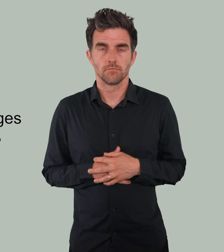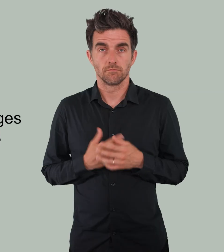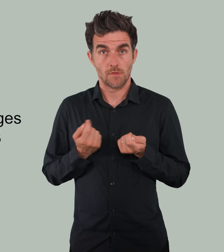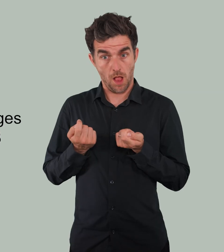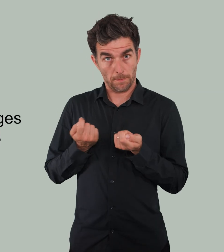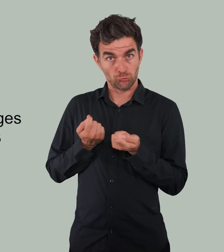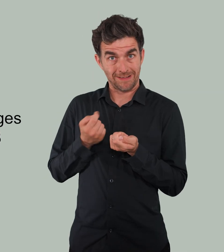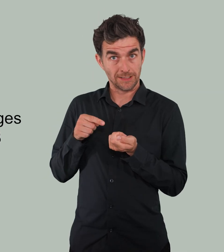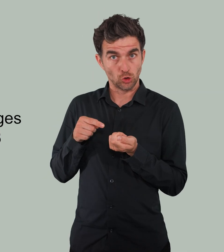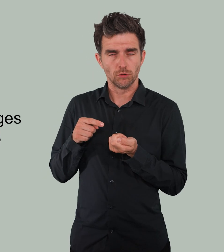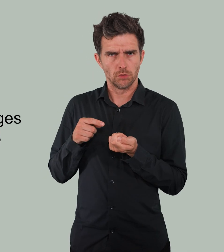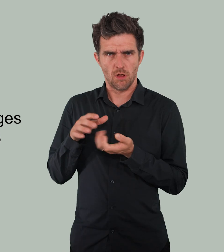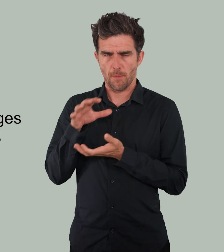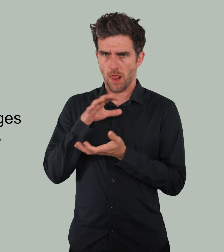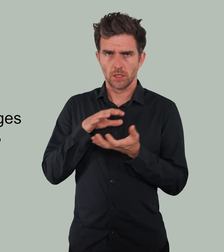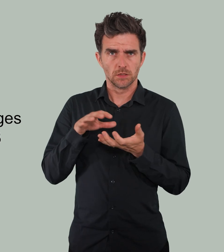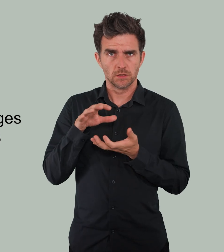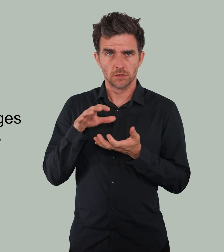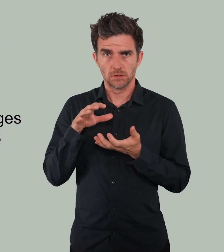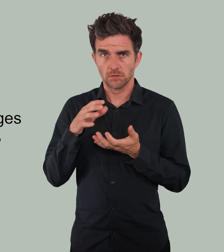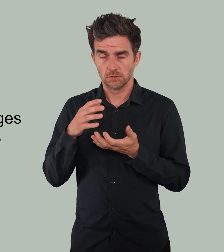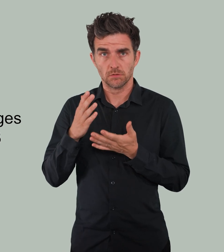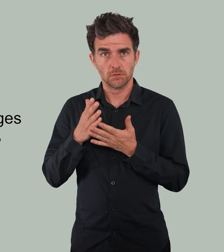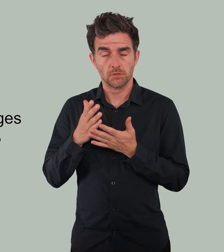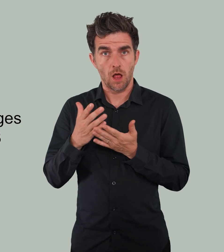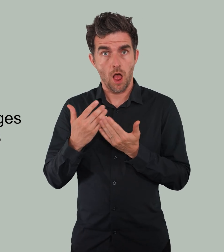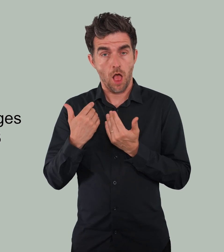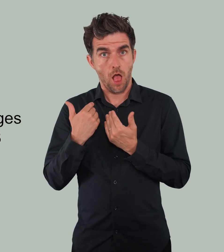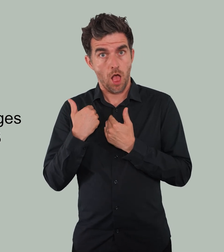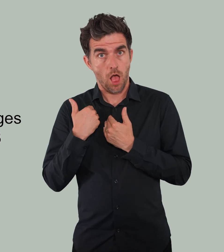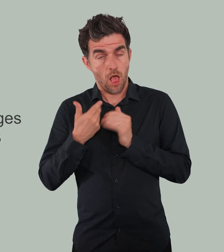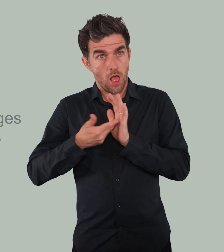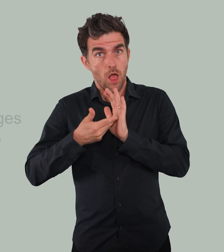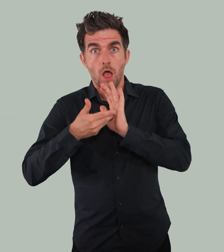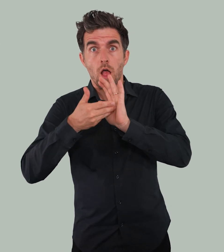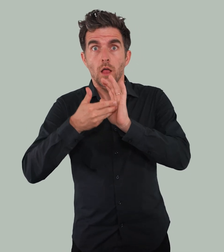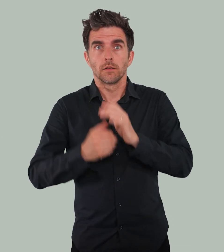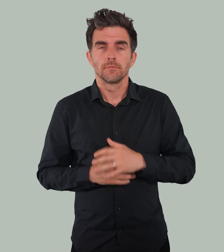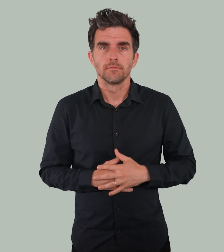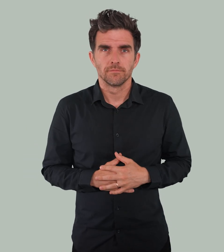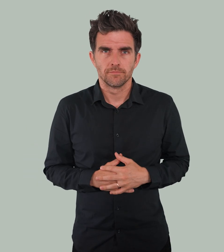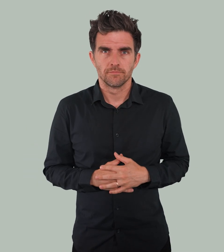Administrative complexity and cumulative burden